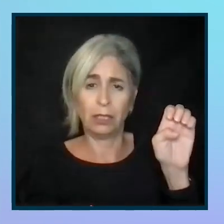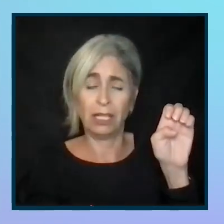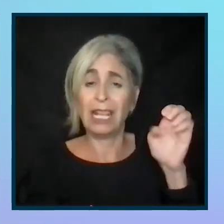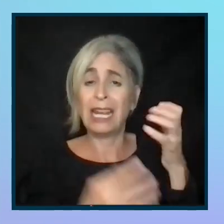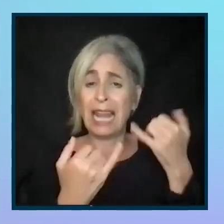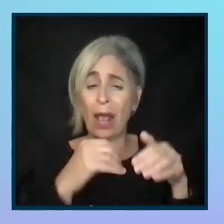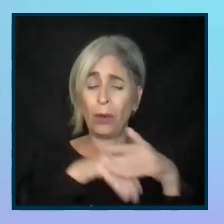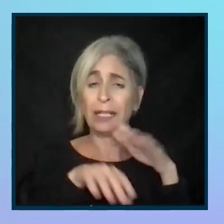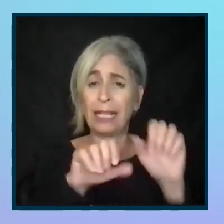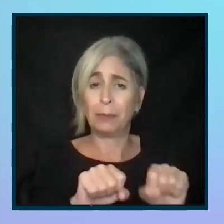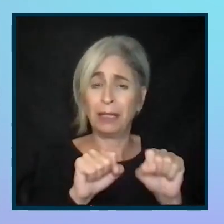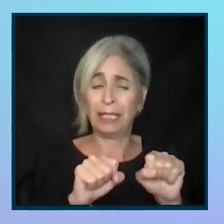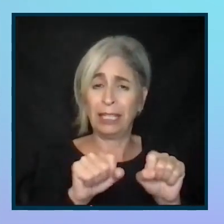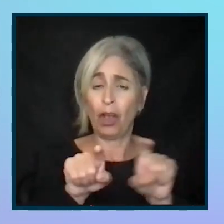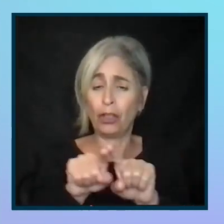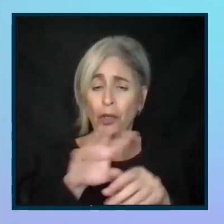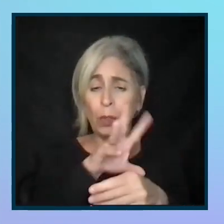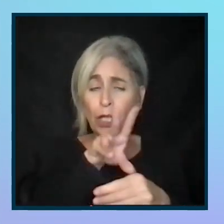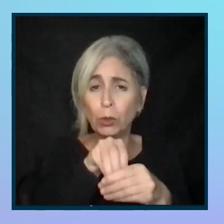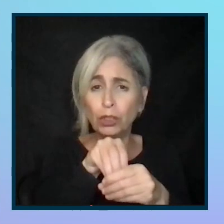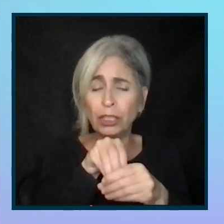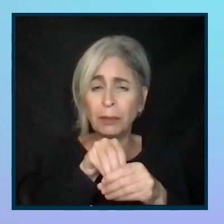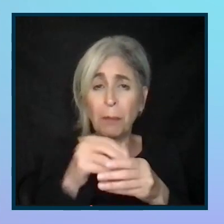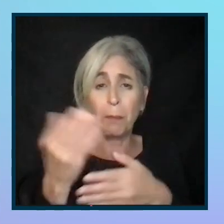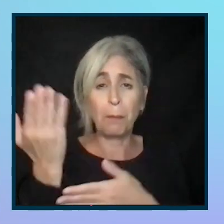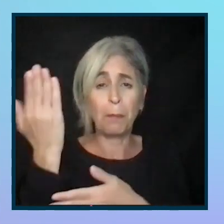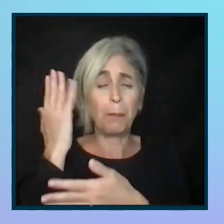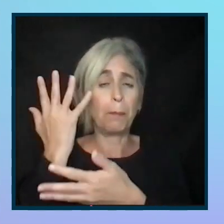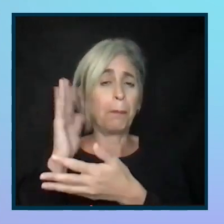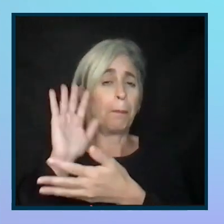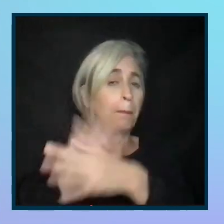and inclusion from being a theoretical to being a reality,